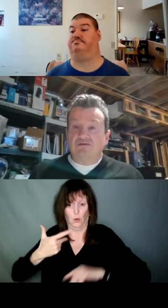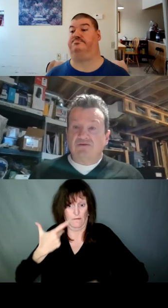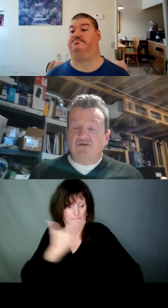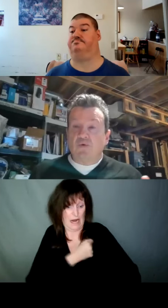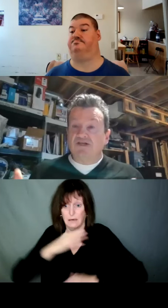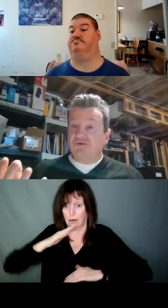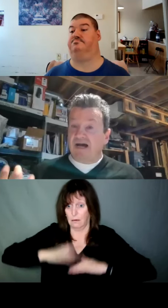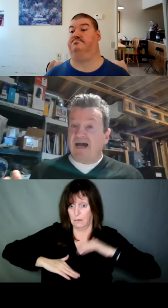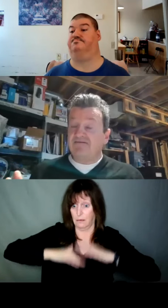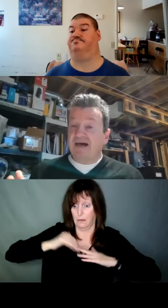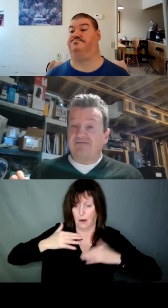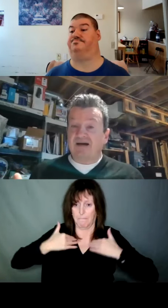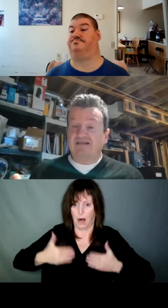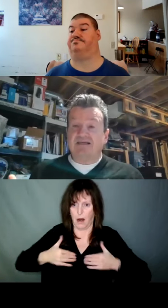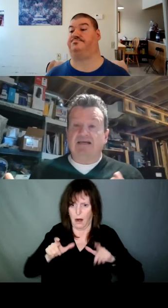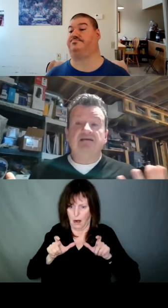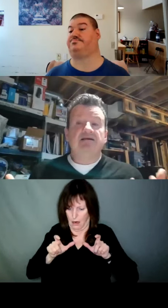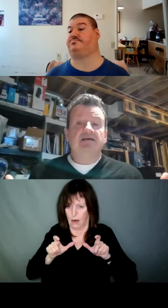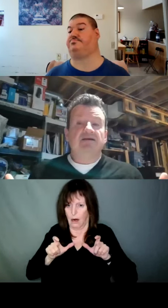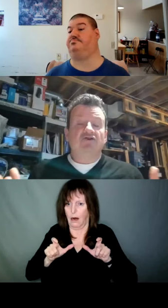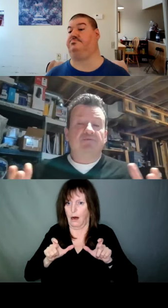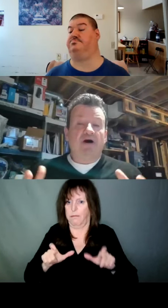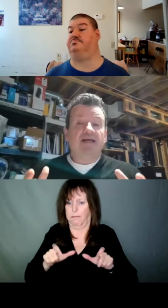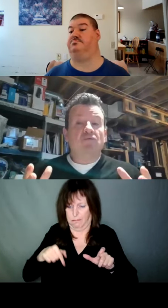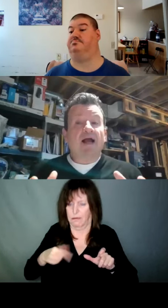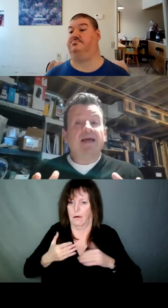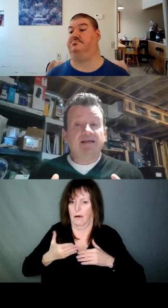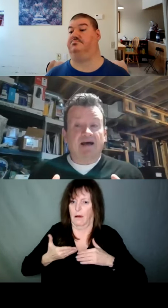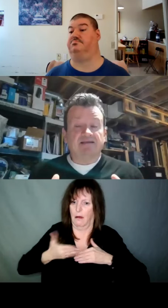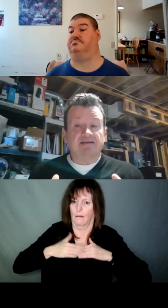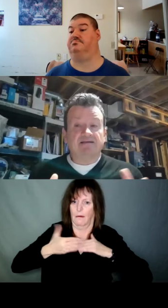, and they create a vaccine that when you get it helps